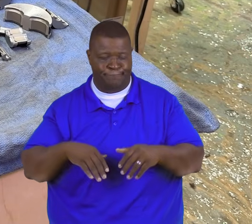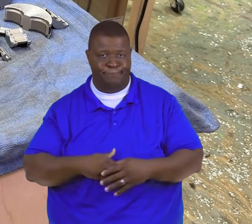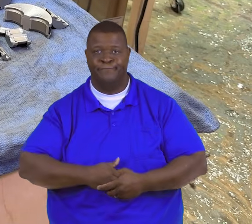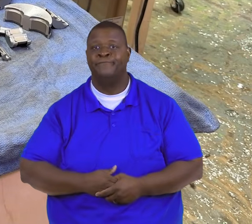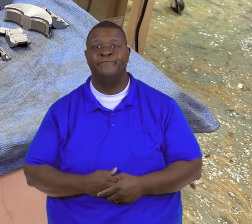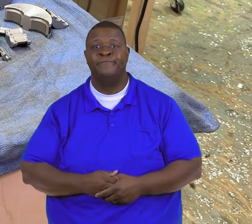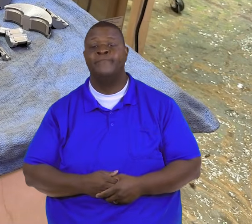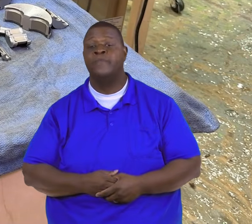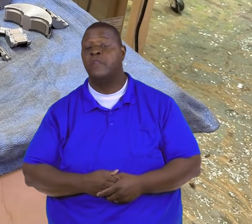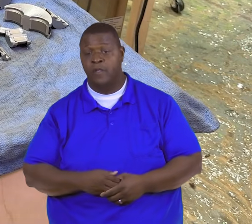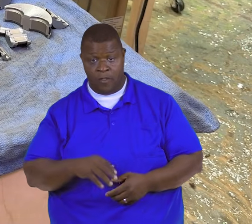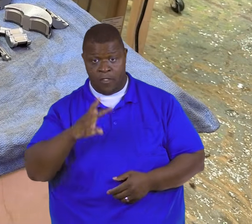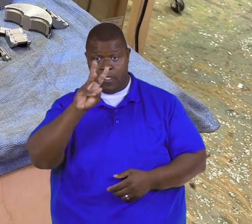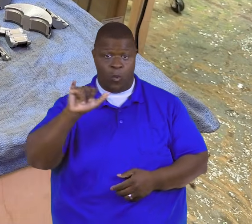So, we want some whey oil,